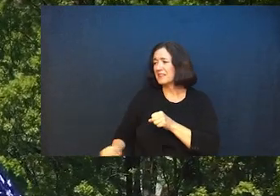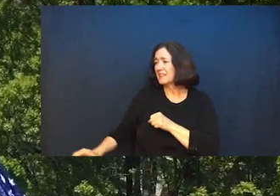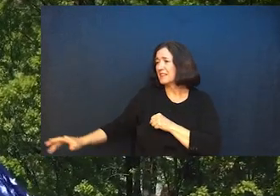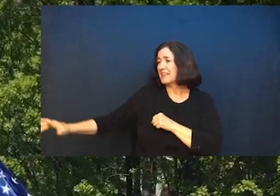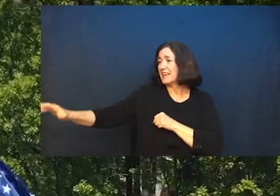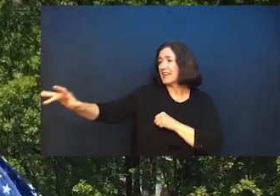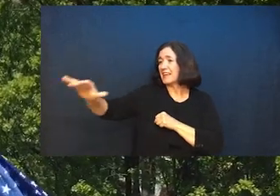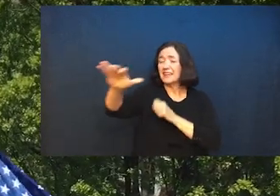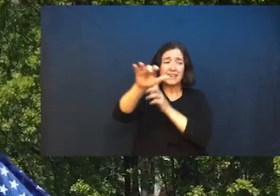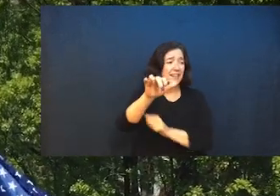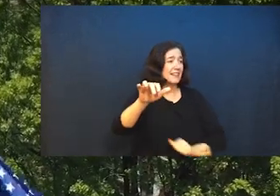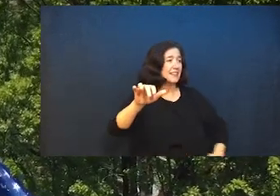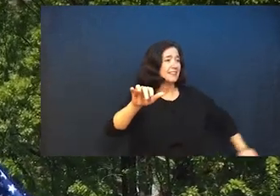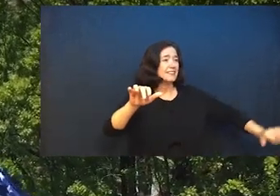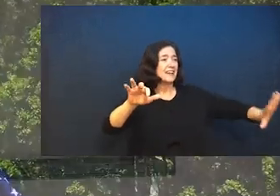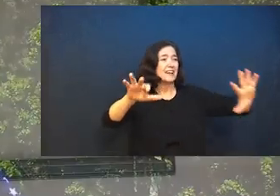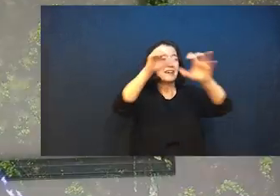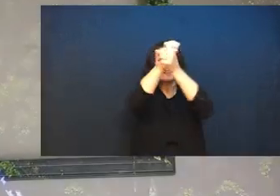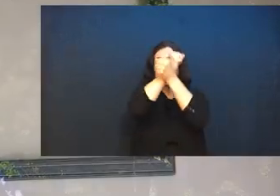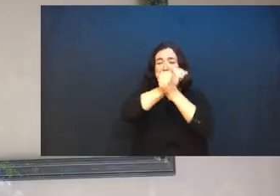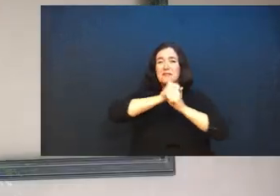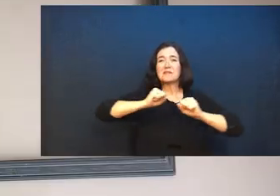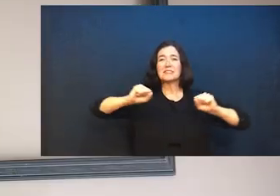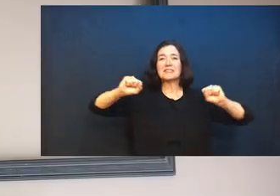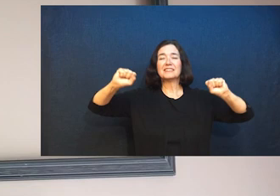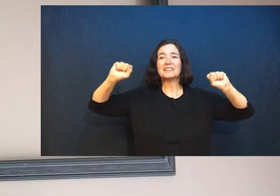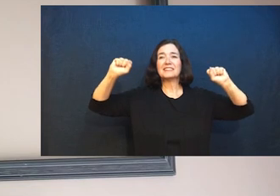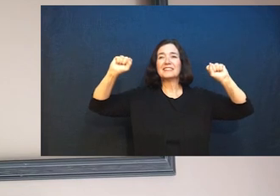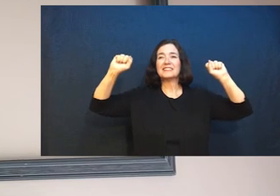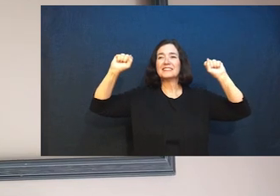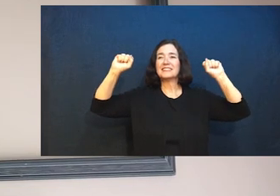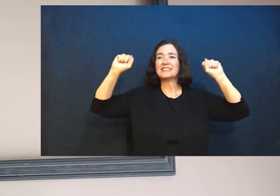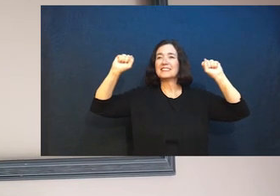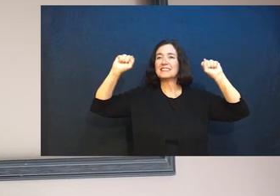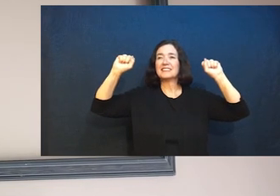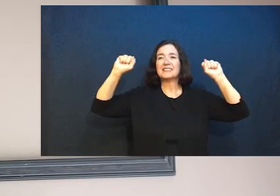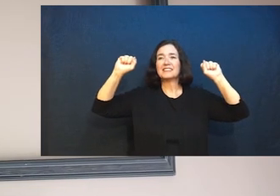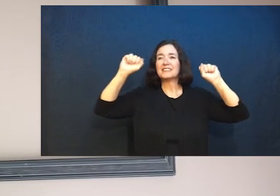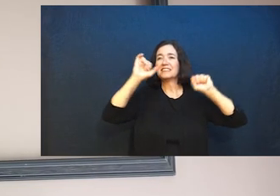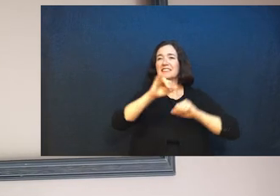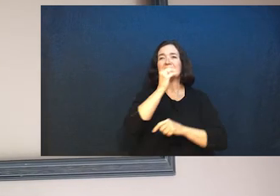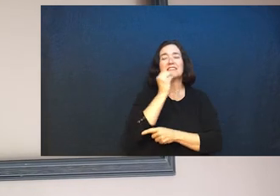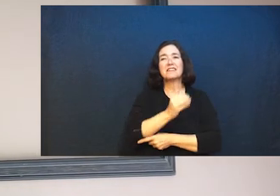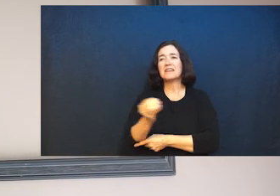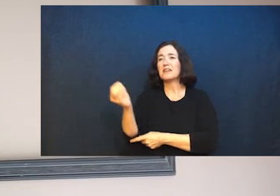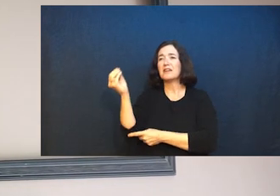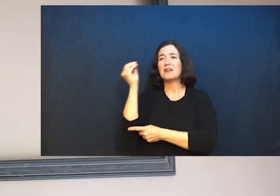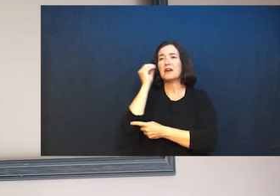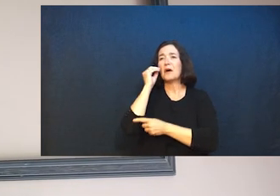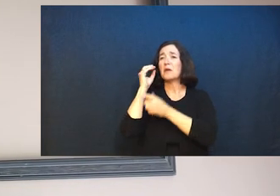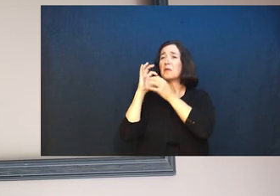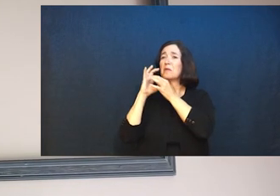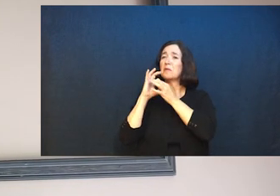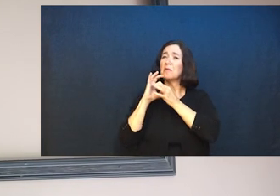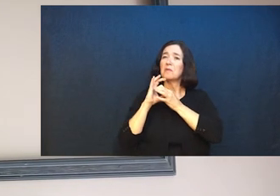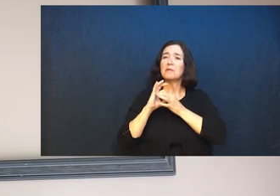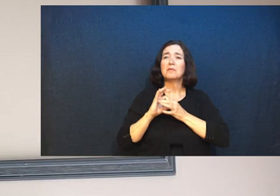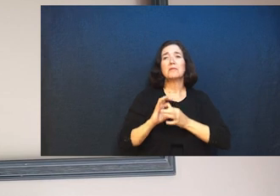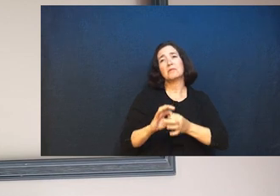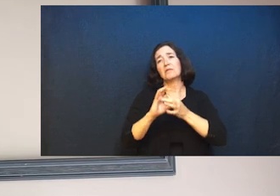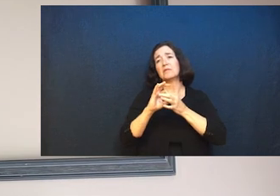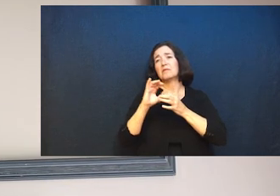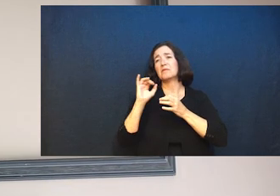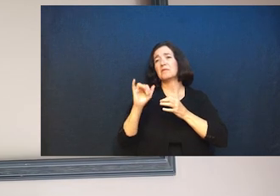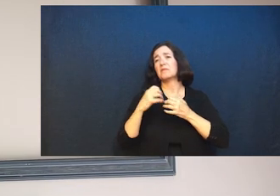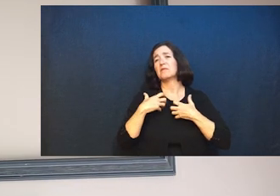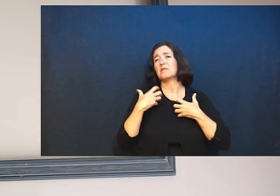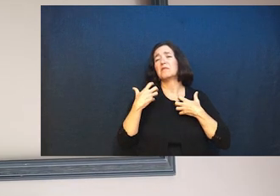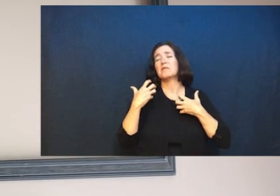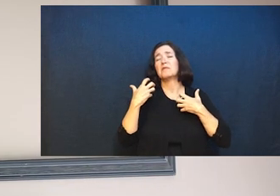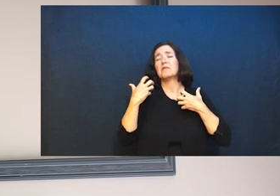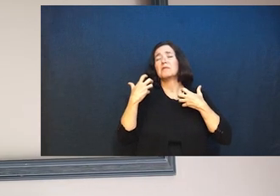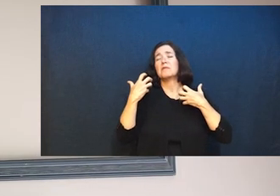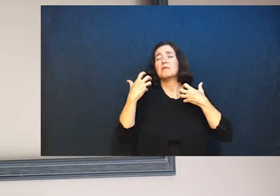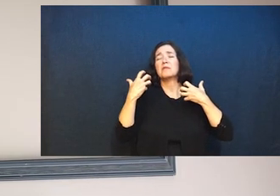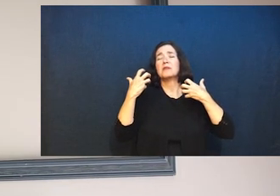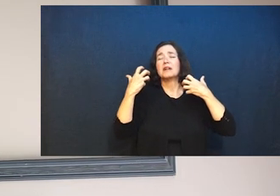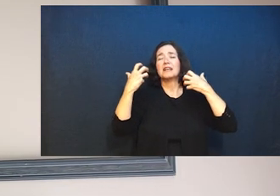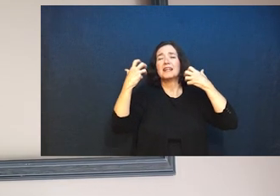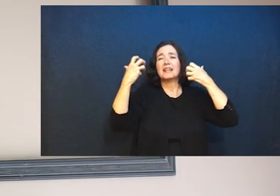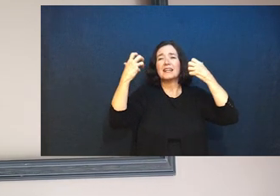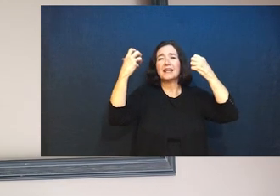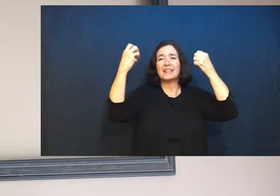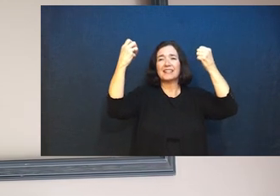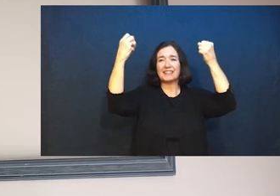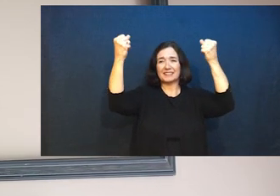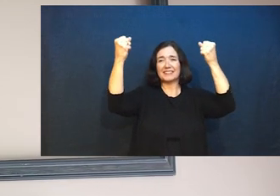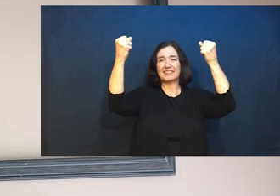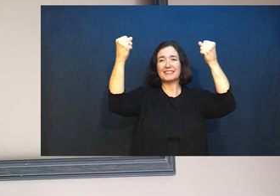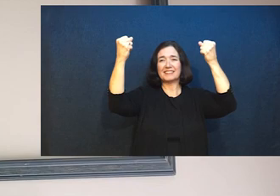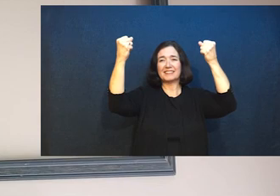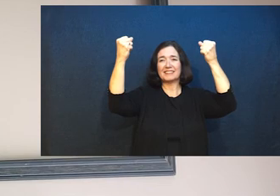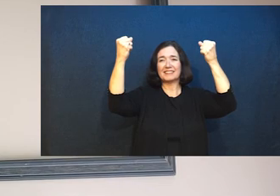O'er the land of the free and the home of the brave?